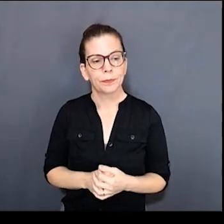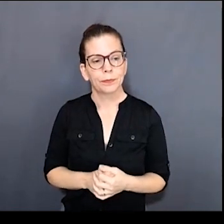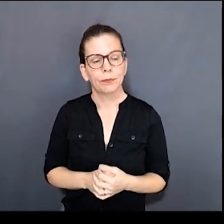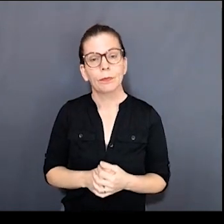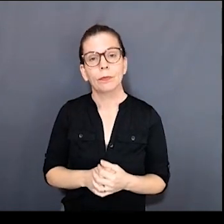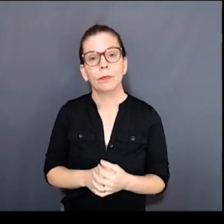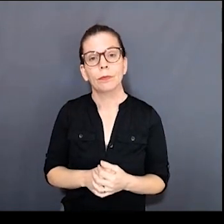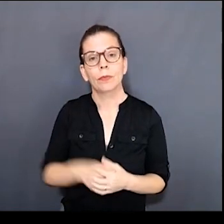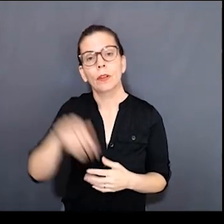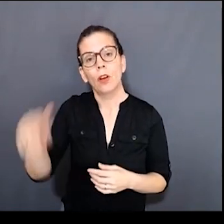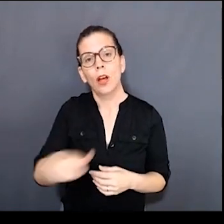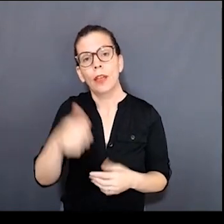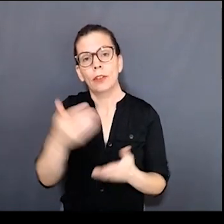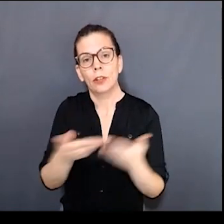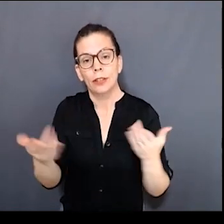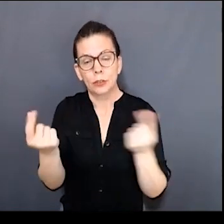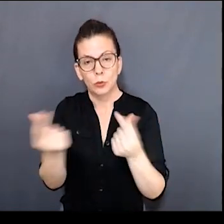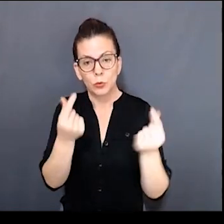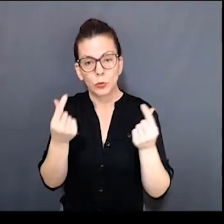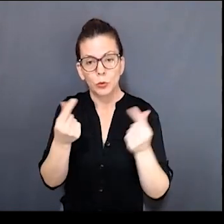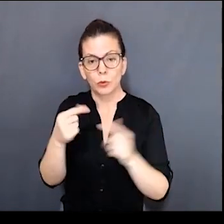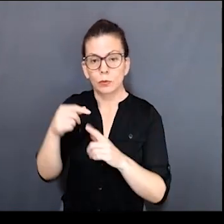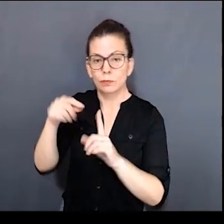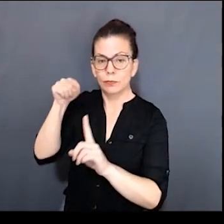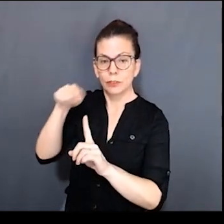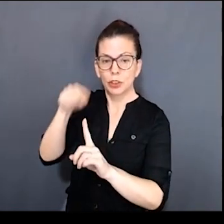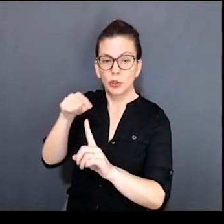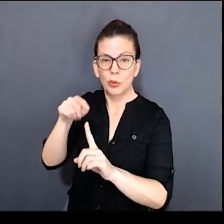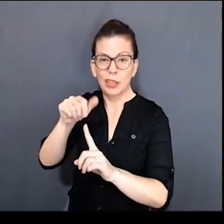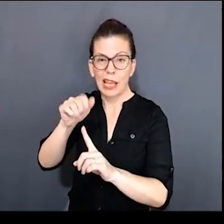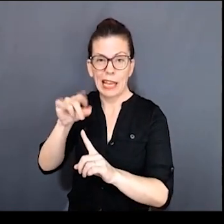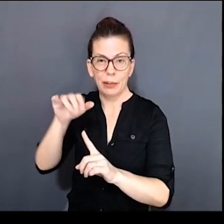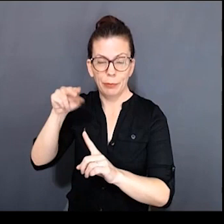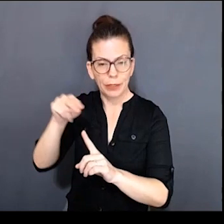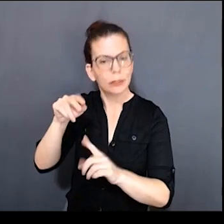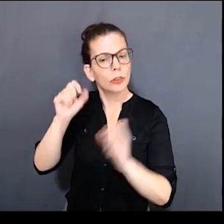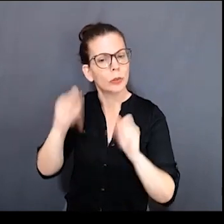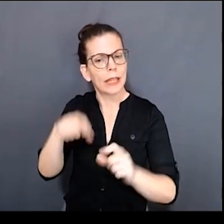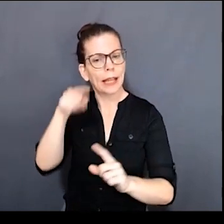The other thing you could do, especially as an IT administrator, is you could go to your core devices,